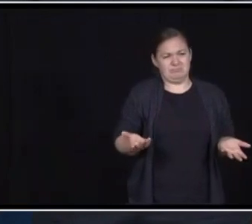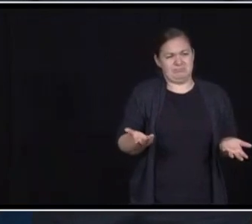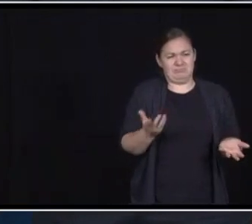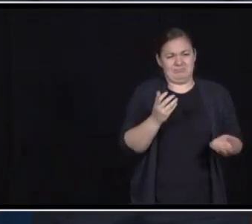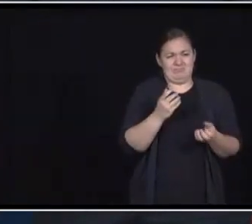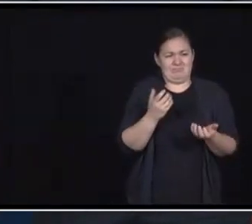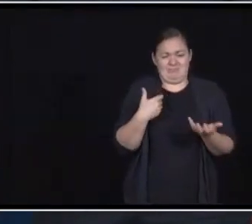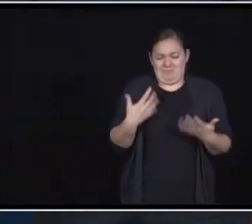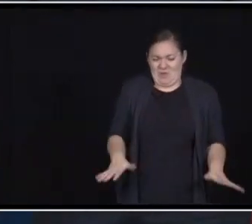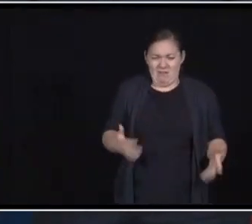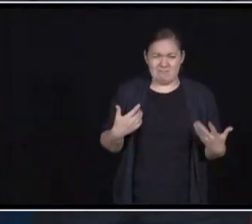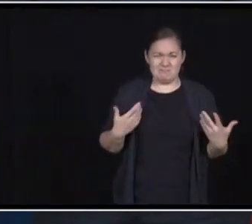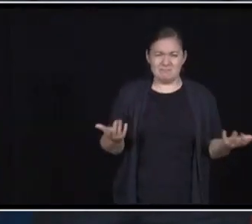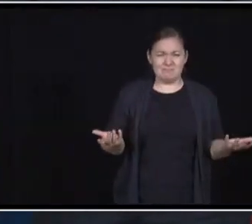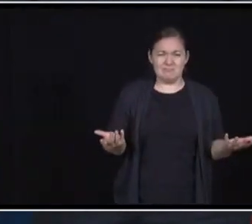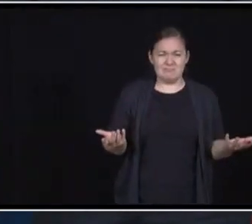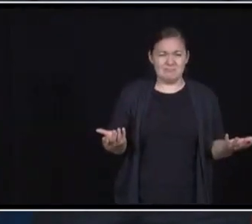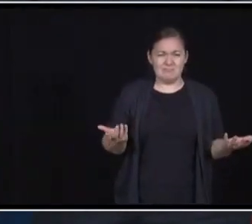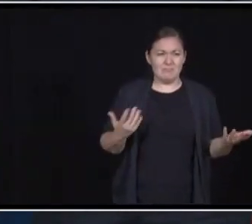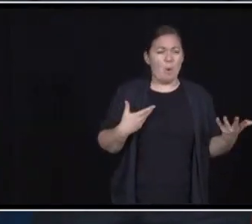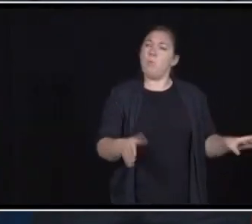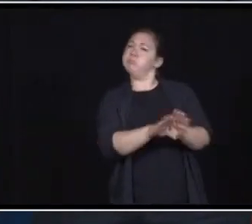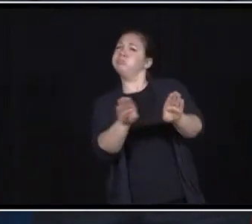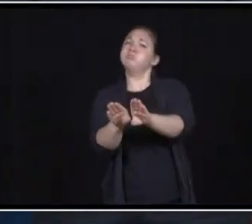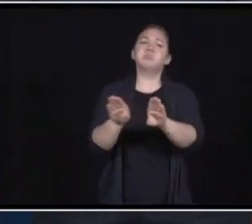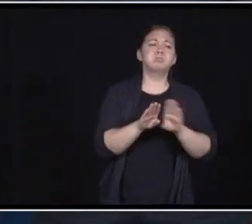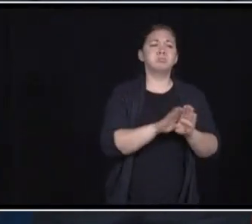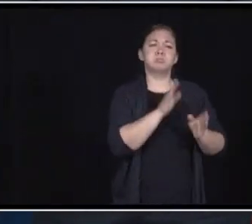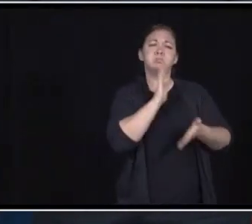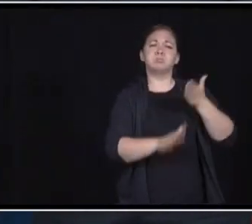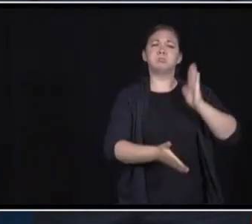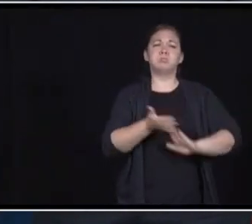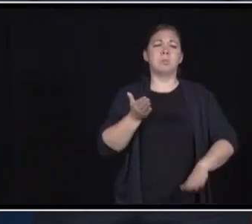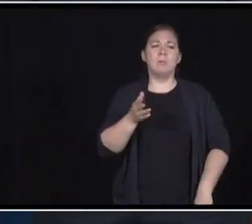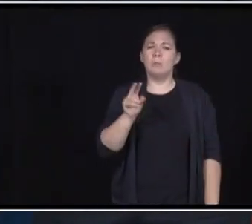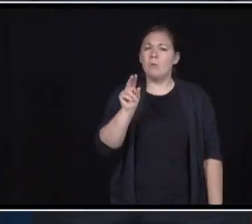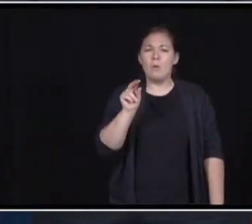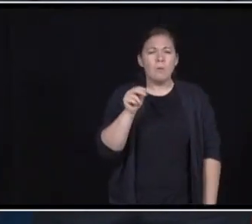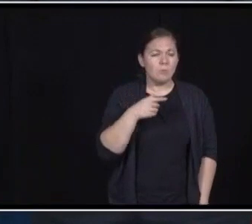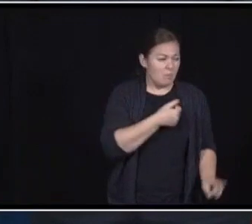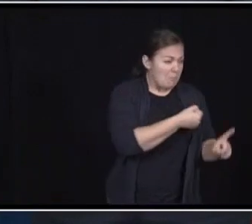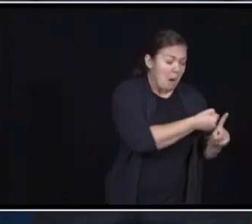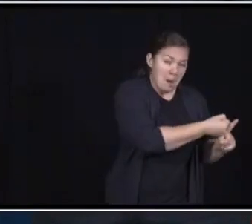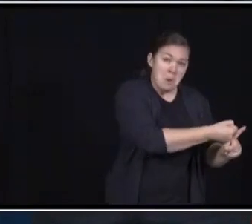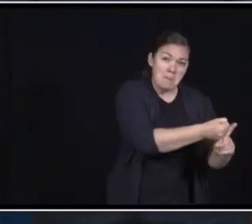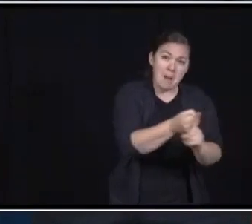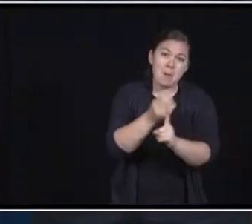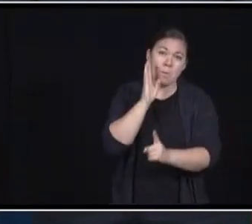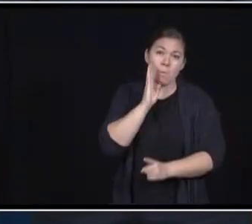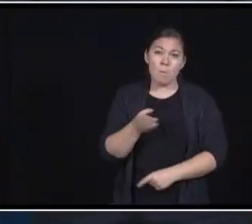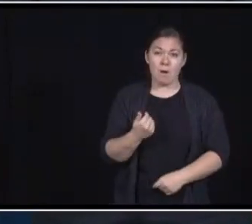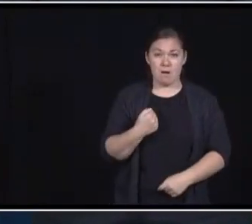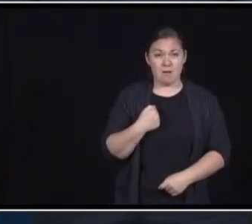endless data, is just close everything down. Well, I am sorry. I am not prepared to do that to people's lives